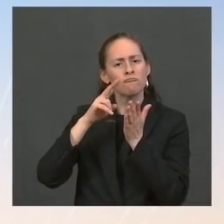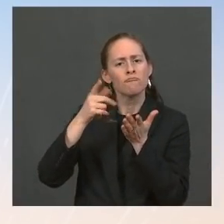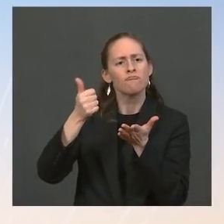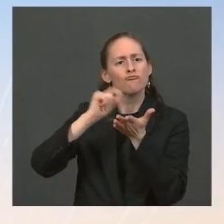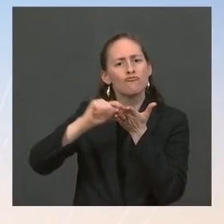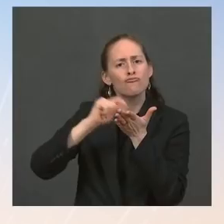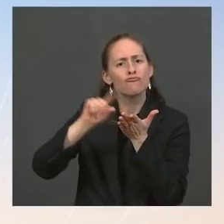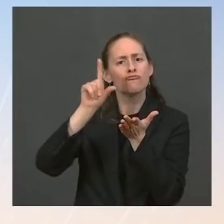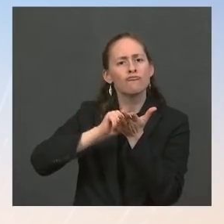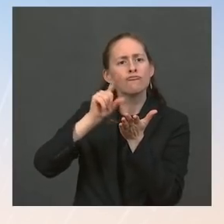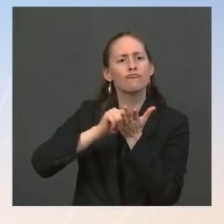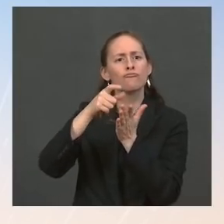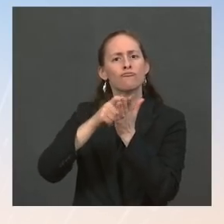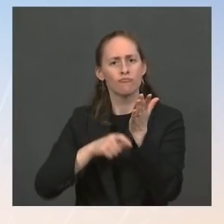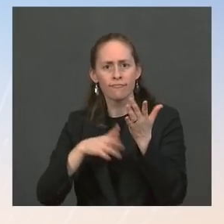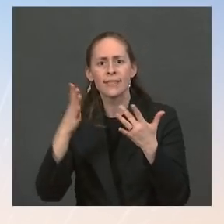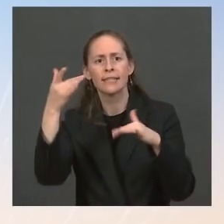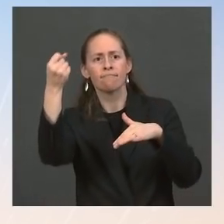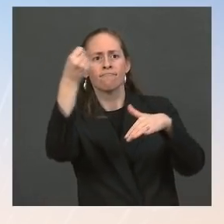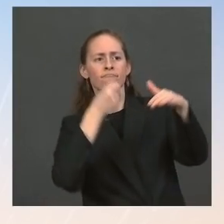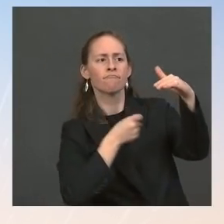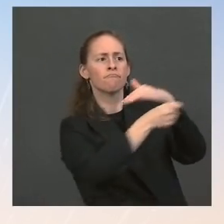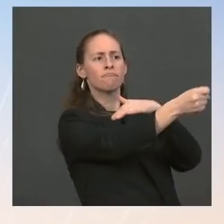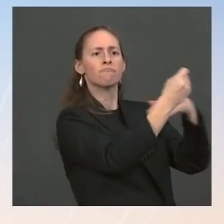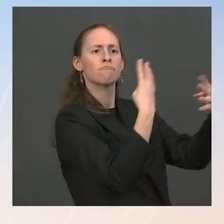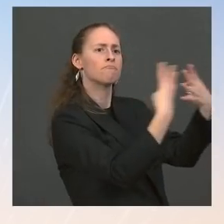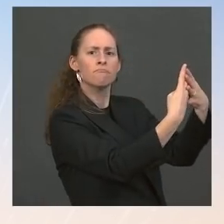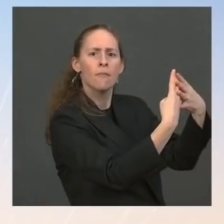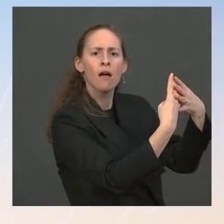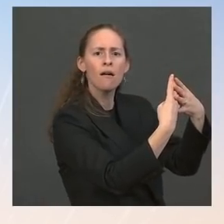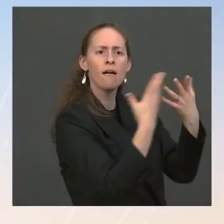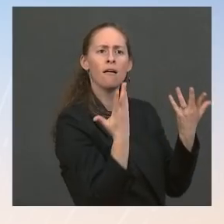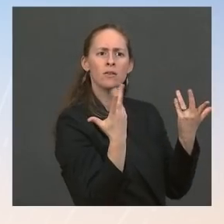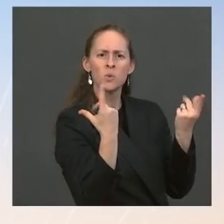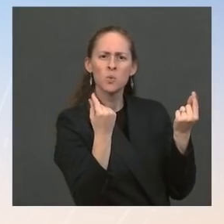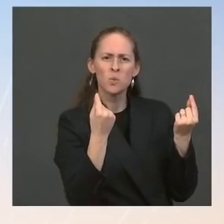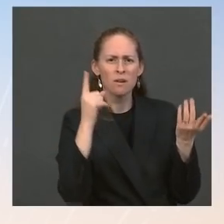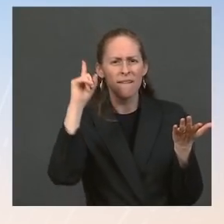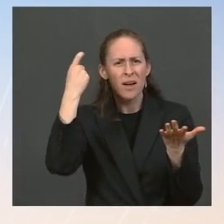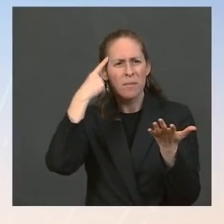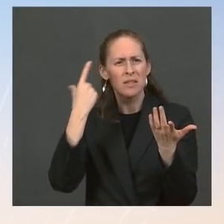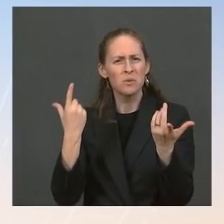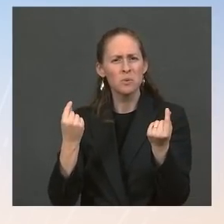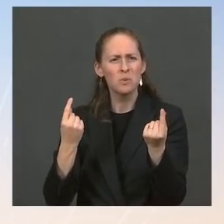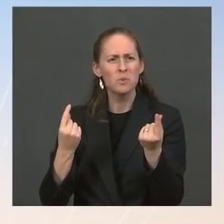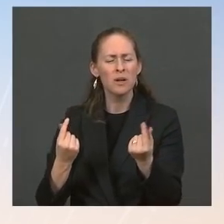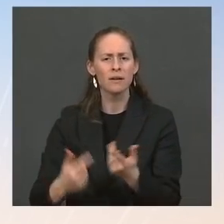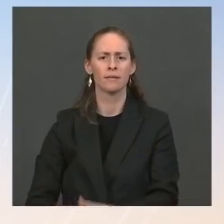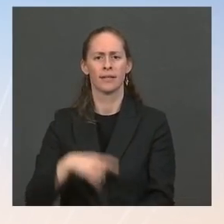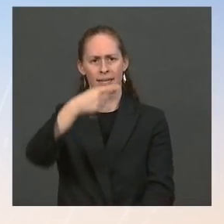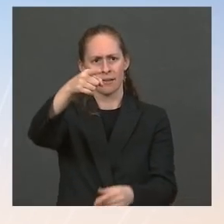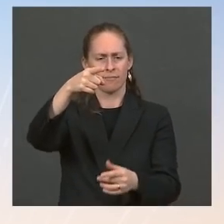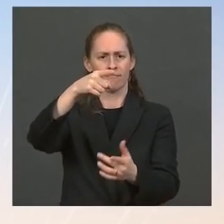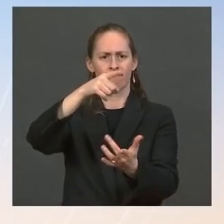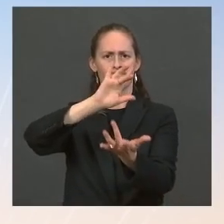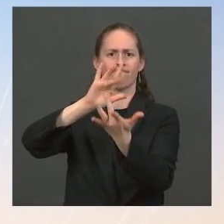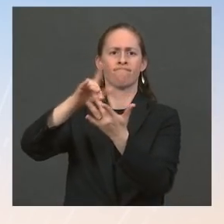the U.S. government was involved at all in his release. Ms. Psaki: I would again point you to the State Department. They would have the negotiating team